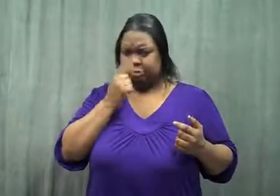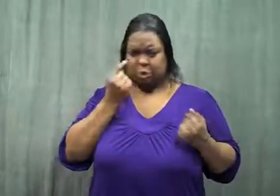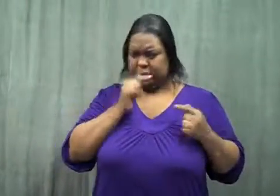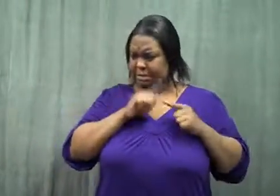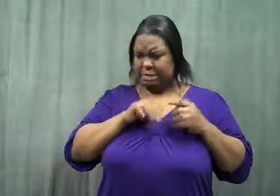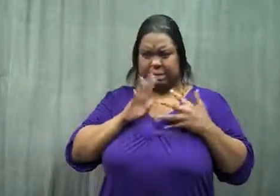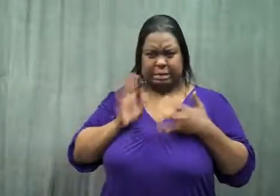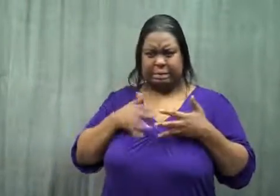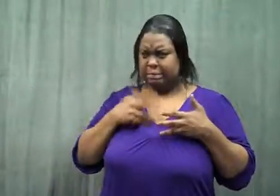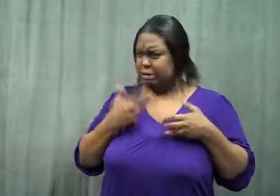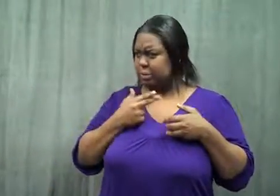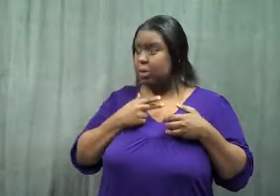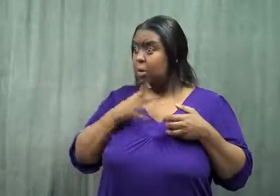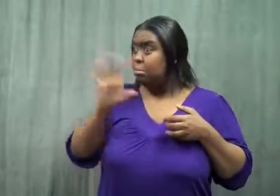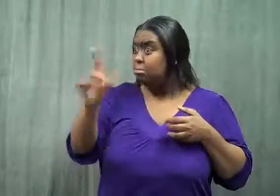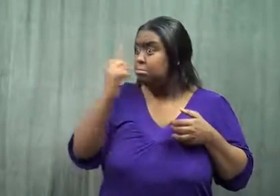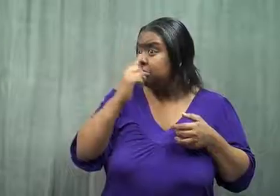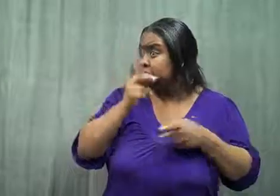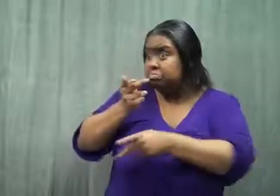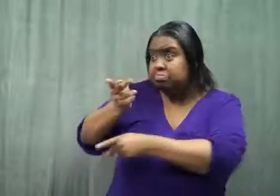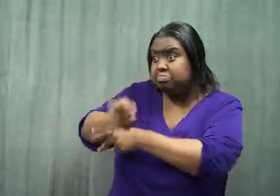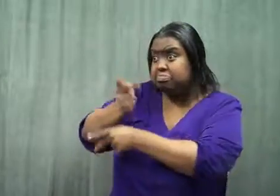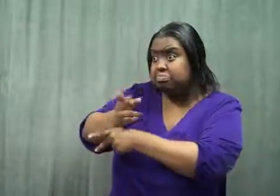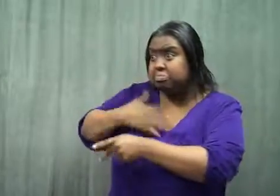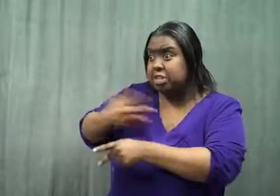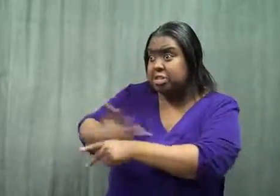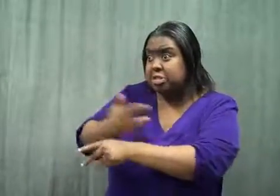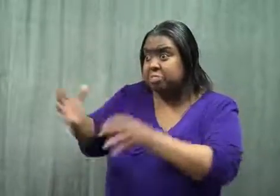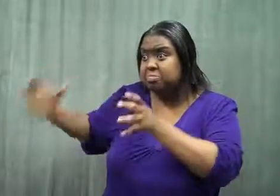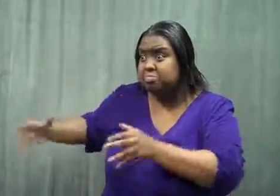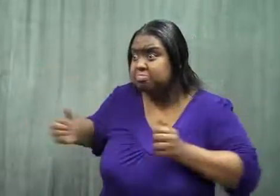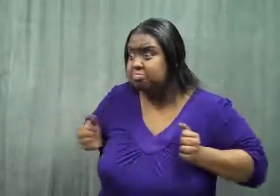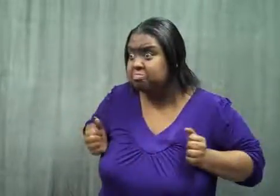He didn't want to leave his sheep behind, so he asked the boy if he would watch them.